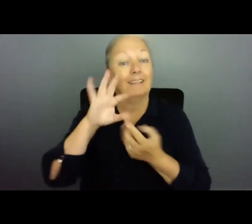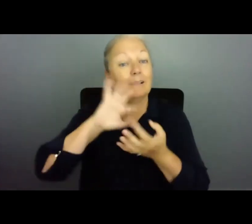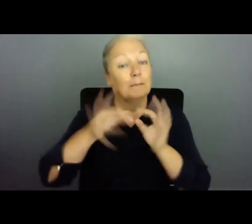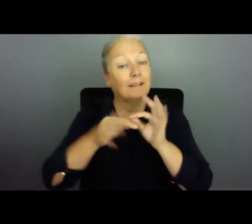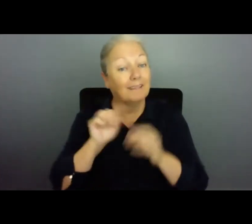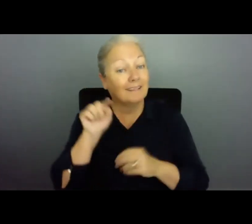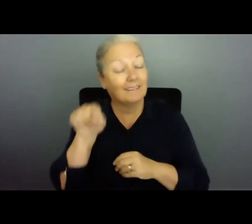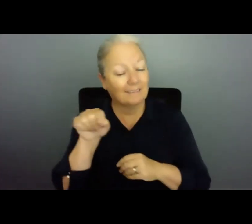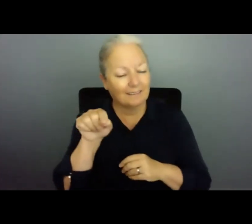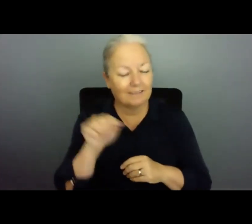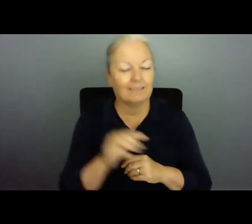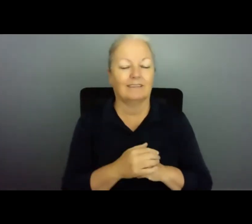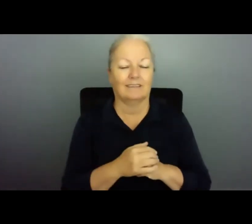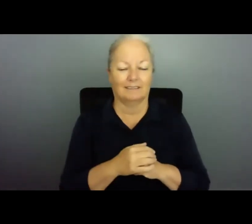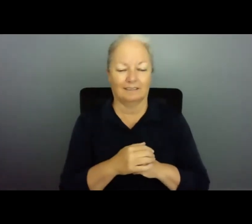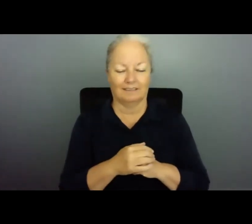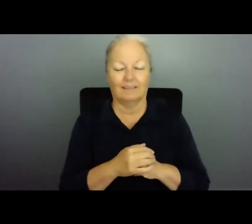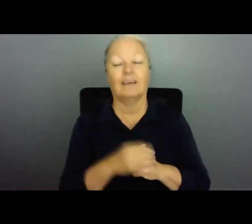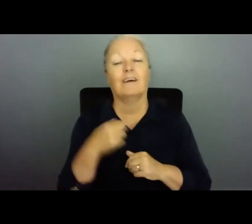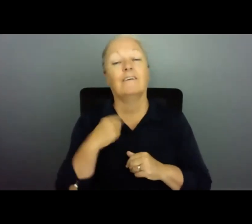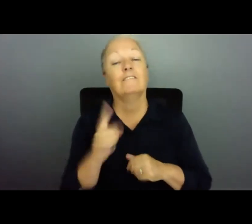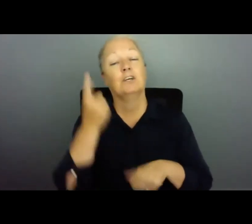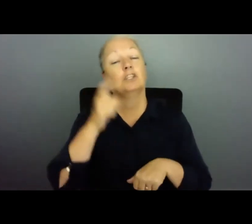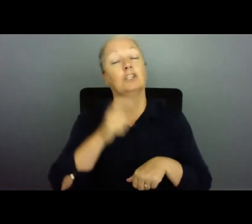my first impression about this movement is